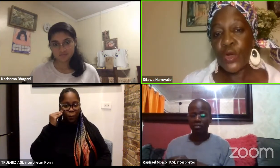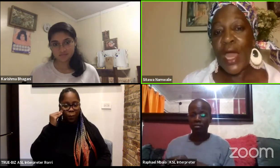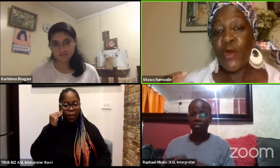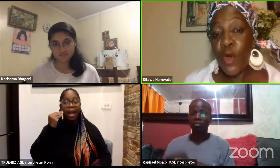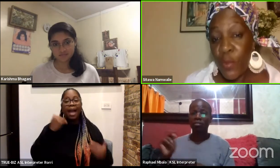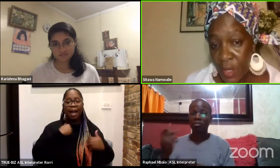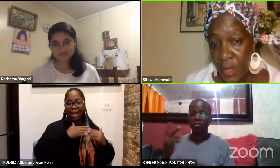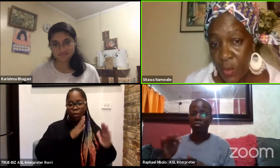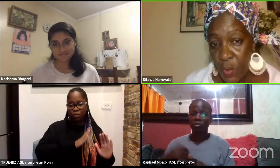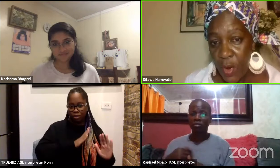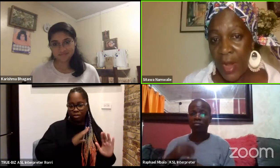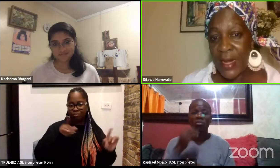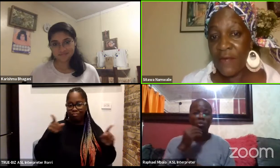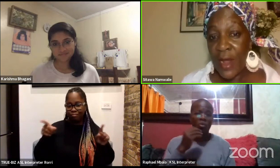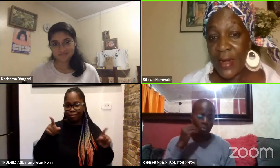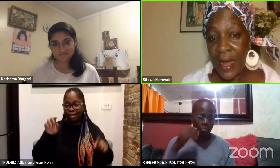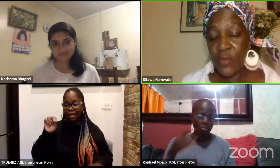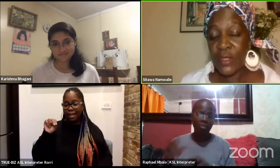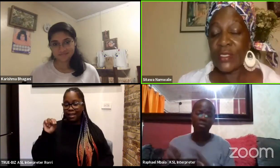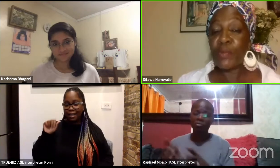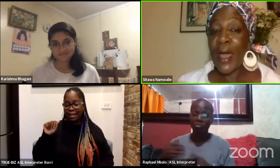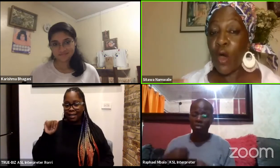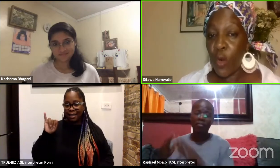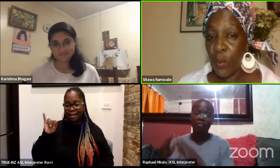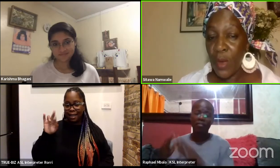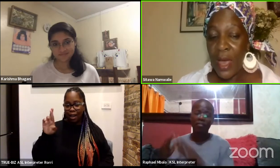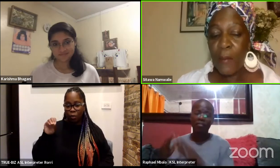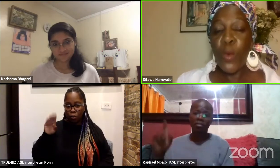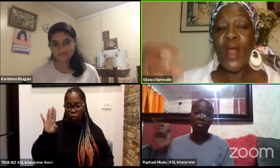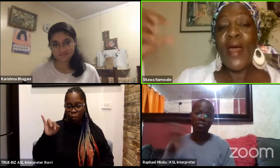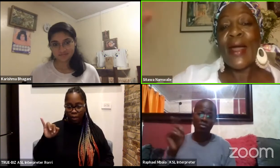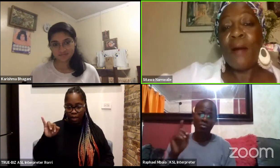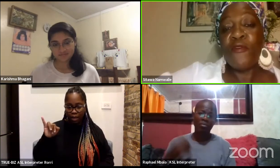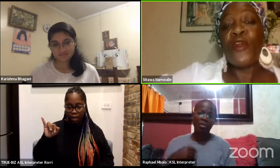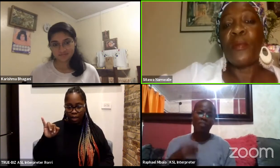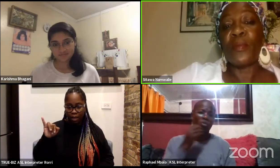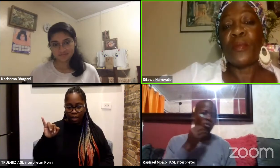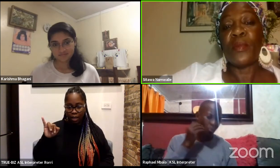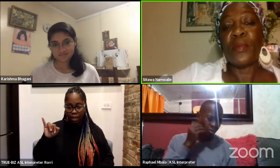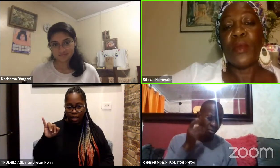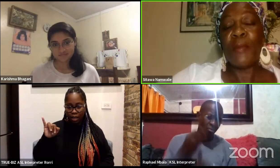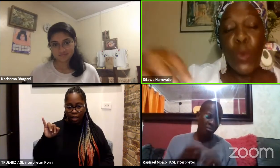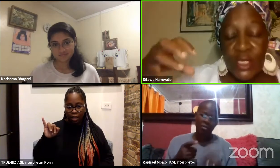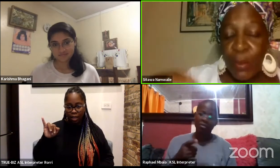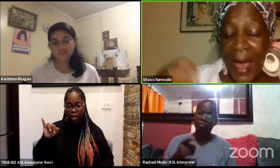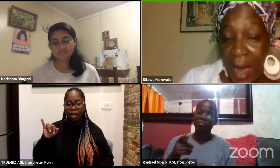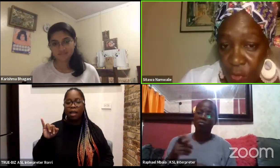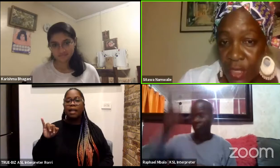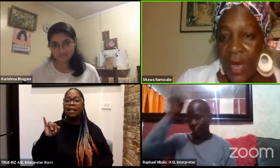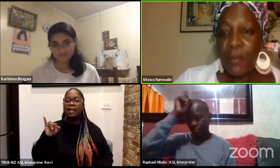So Nairobi where I live right now this is my home, but where I come from, I mean it's my house,